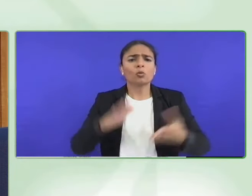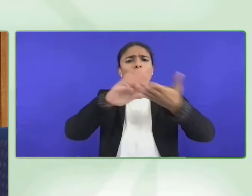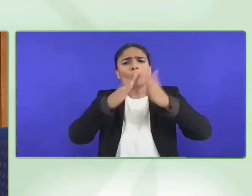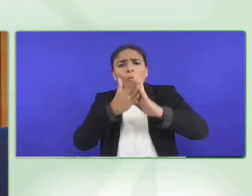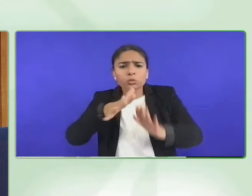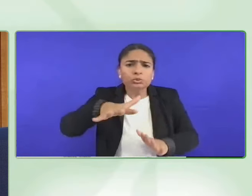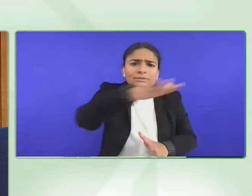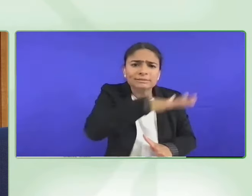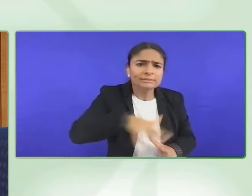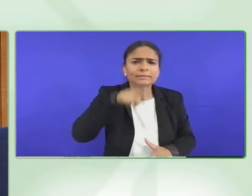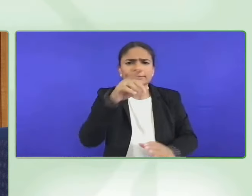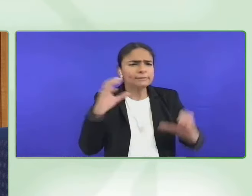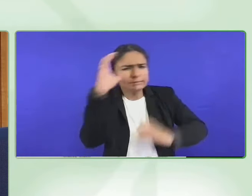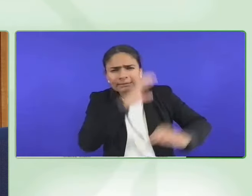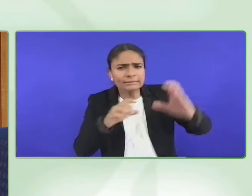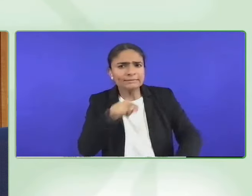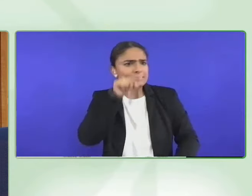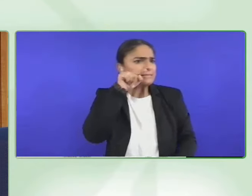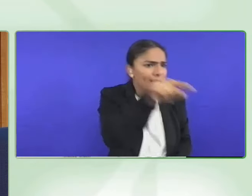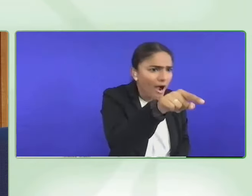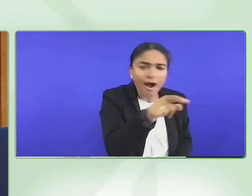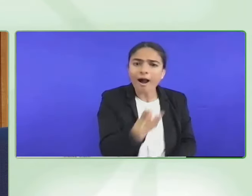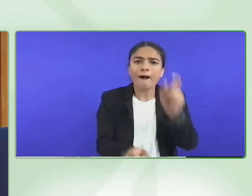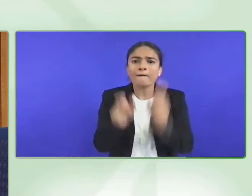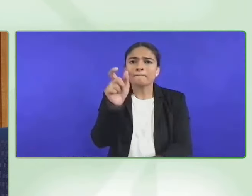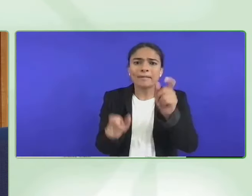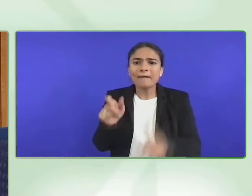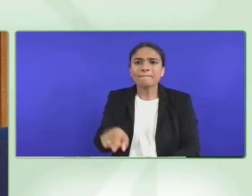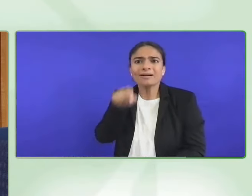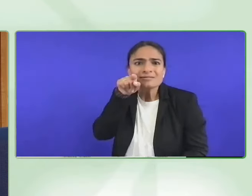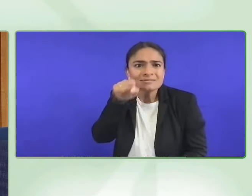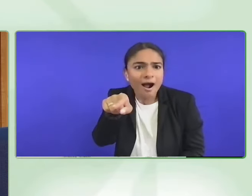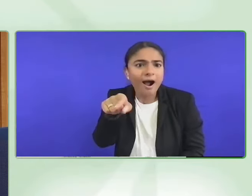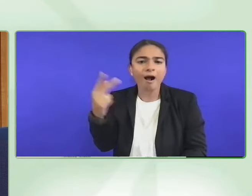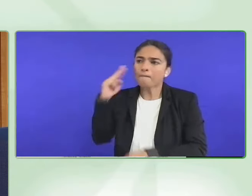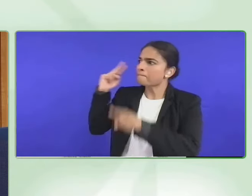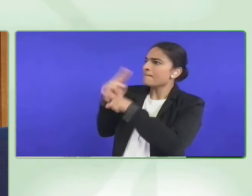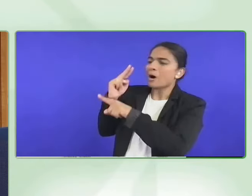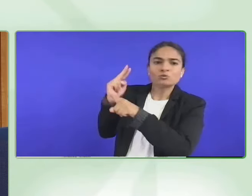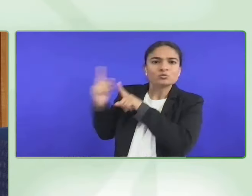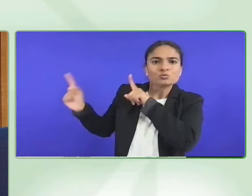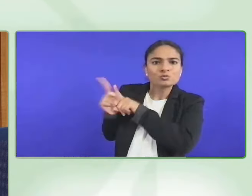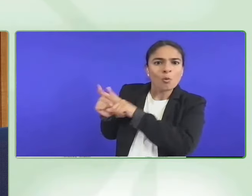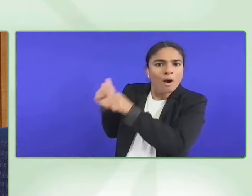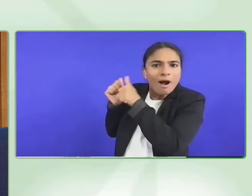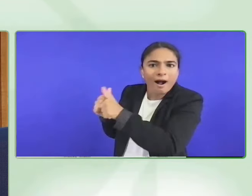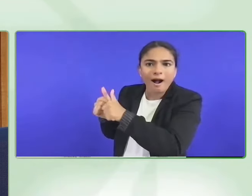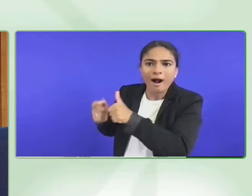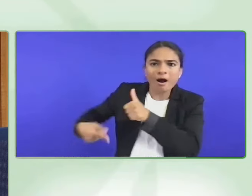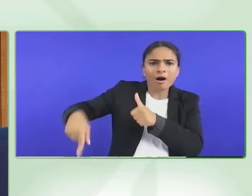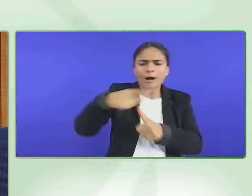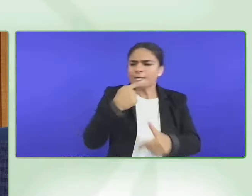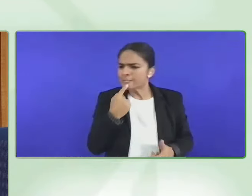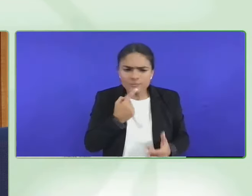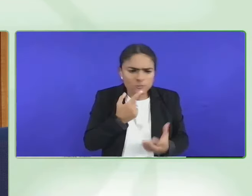masters in business administration example to people to take you seriously. And if United States graduate degree in business administration